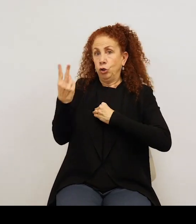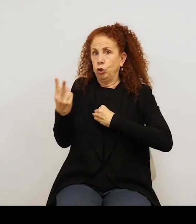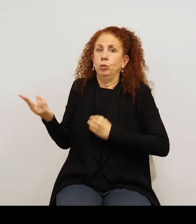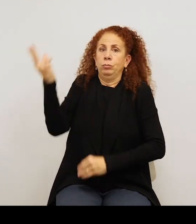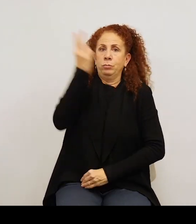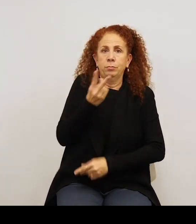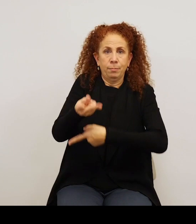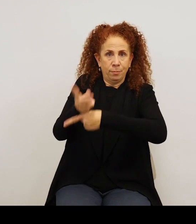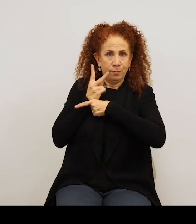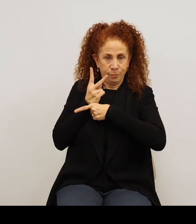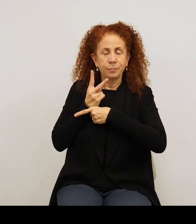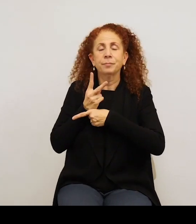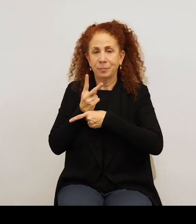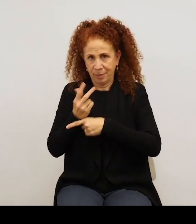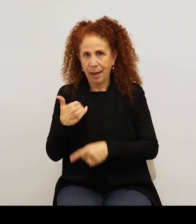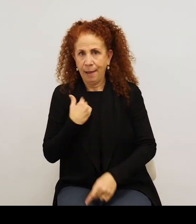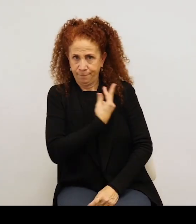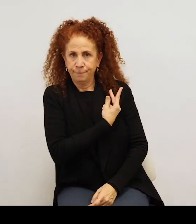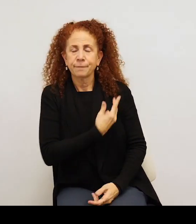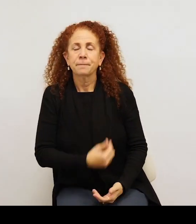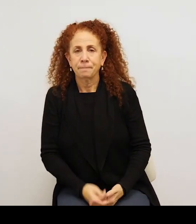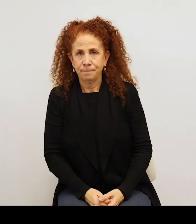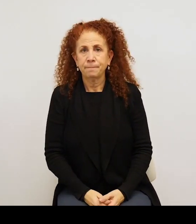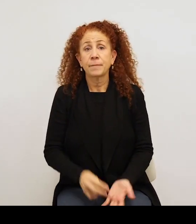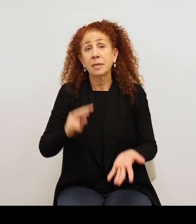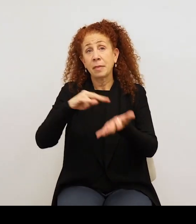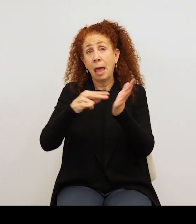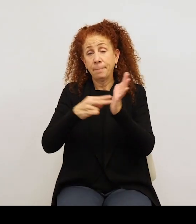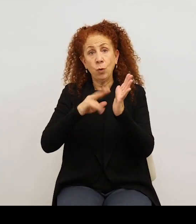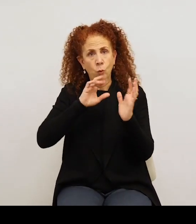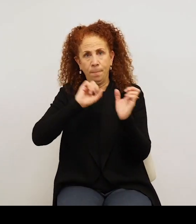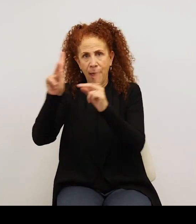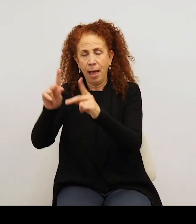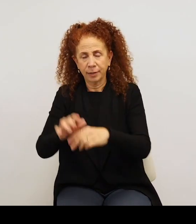They are on land, so they have to go back. And this is--